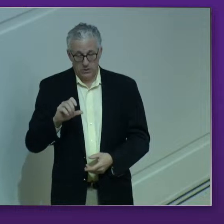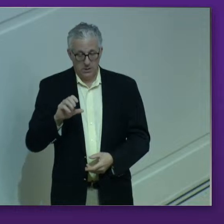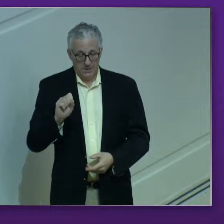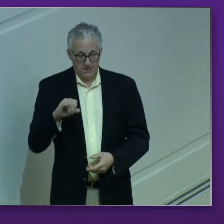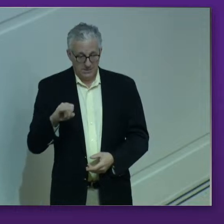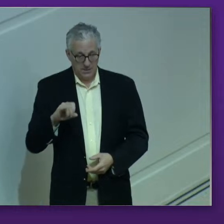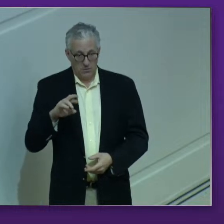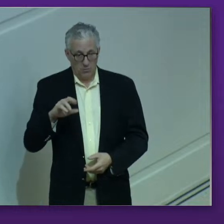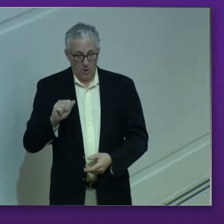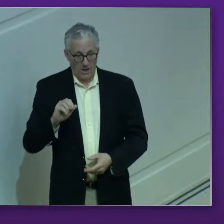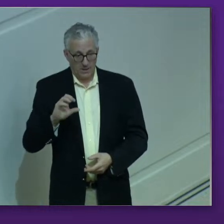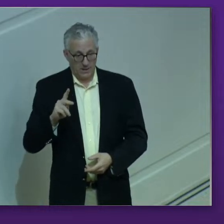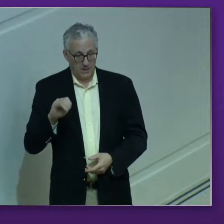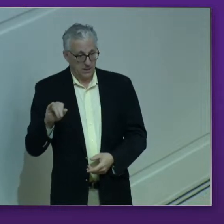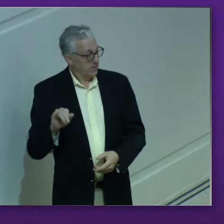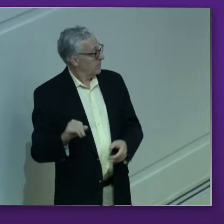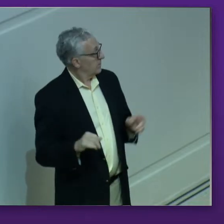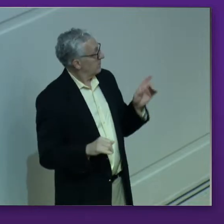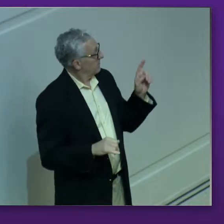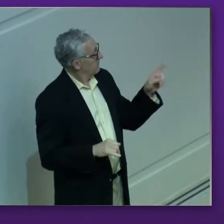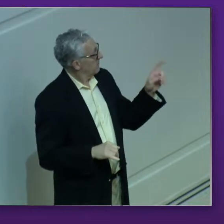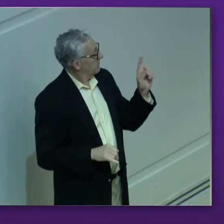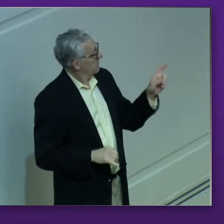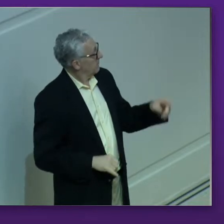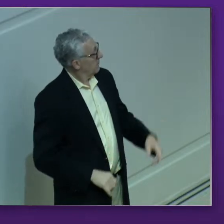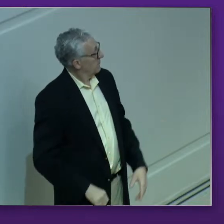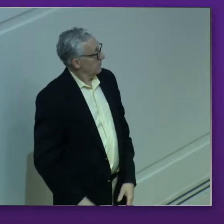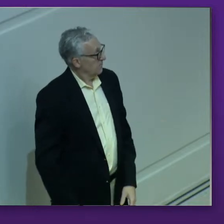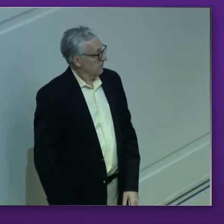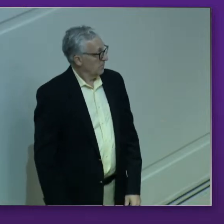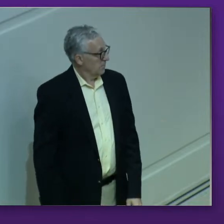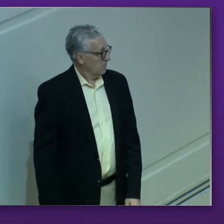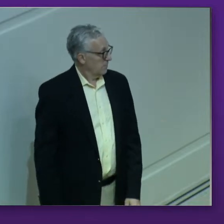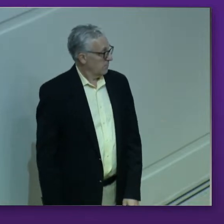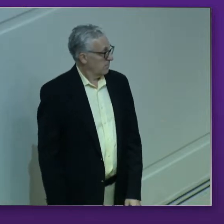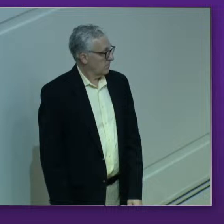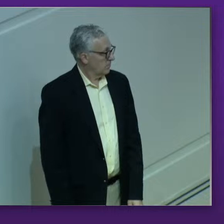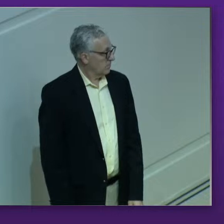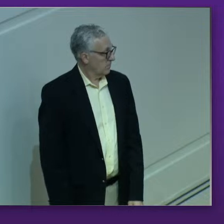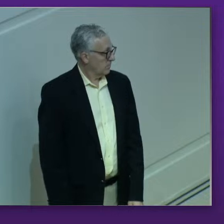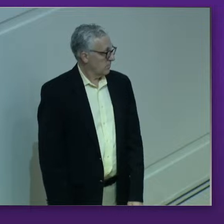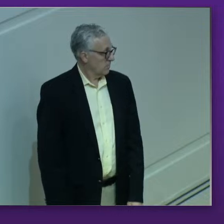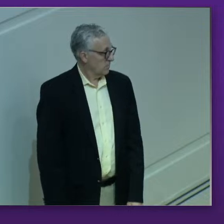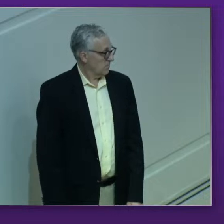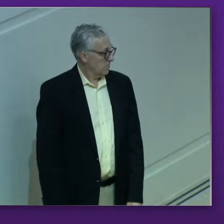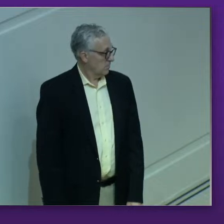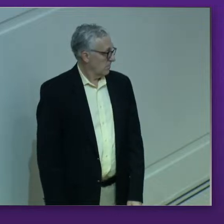DEVELOPMENT. BY FOCUSING ON CRITICAL SOFT SKILLS REQUIRED BY TODAY'S EMPLOYERS. THE SECOND AWARD IS PRESENTED